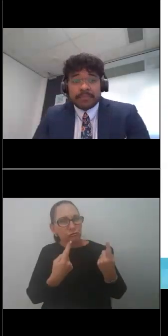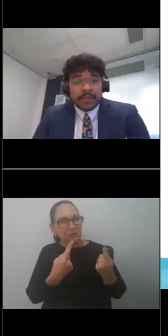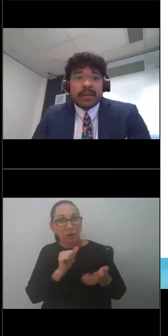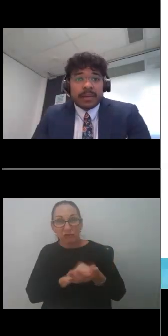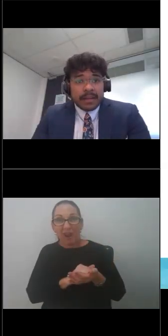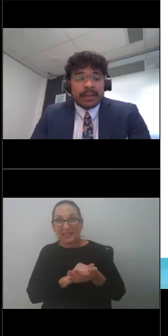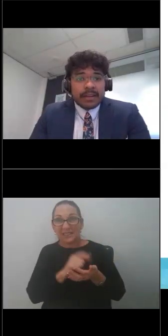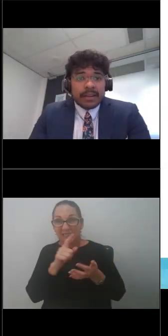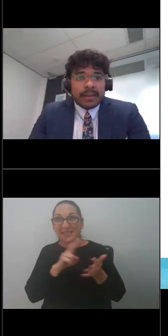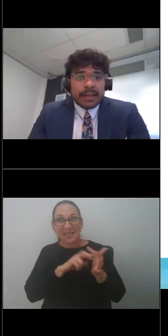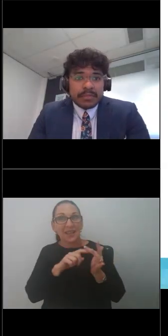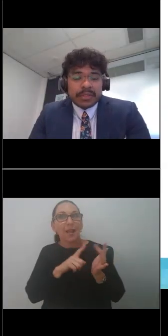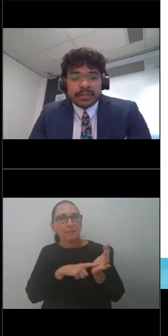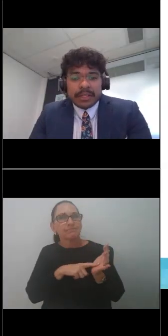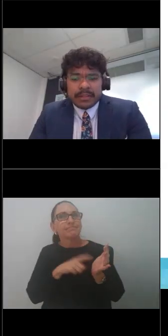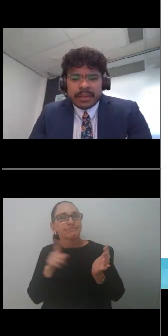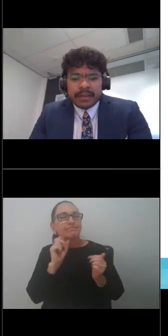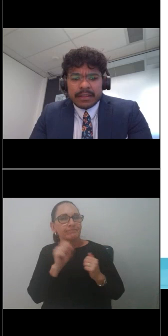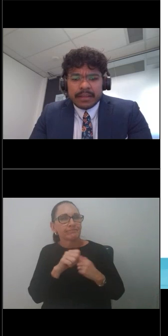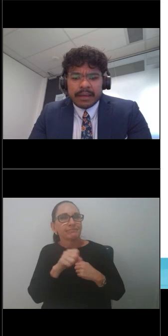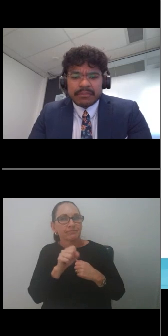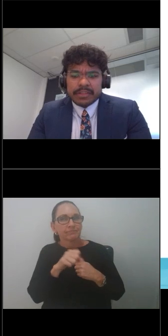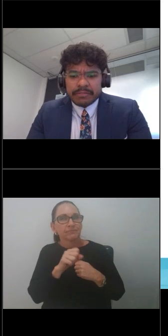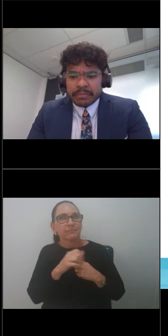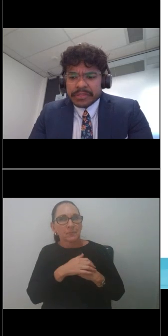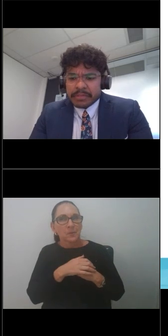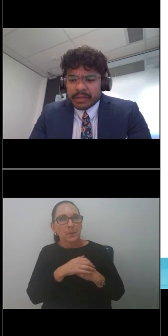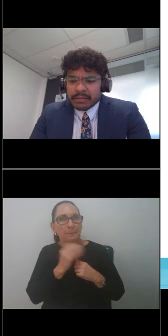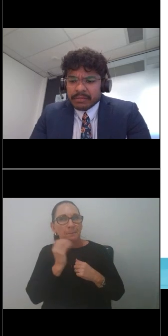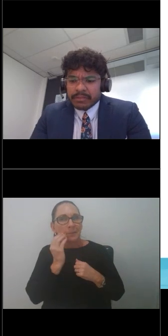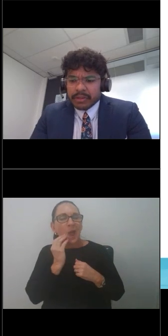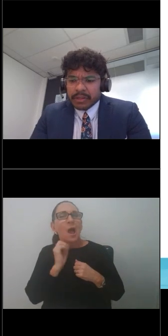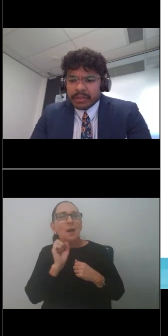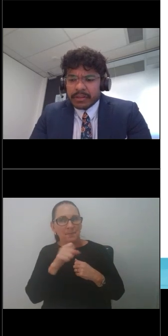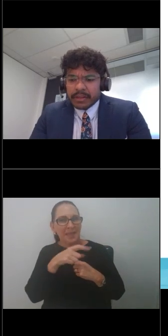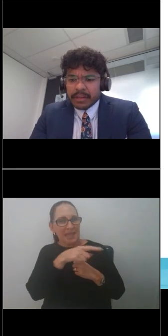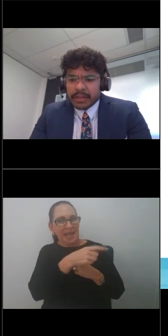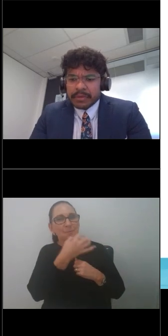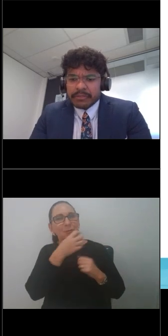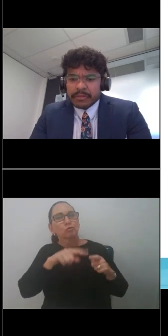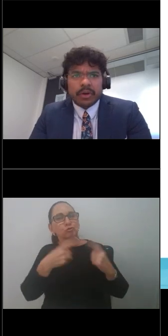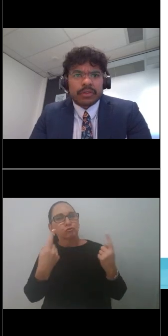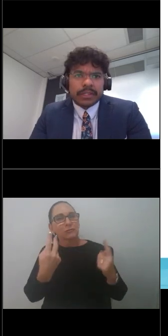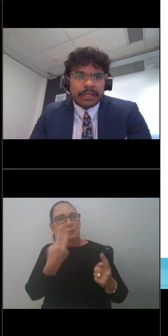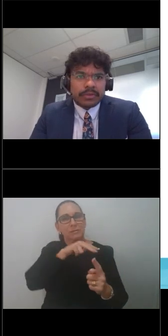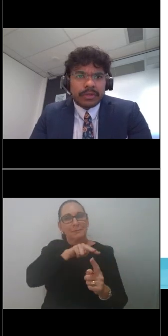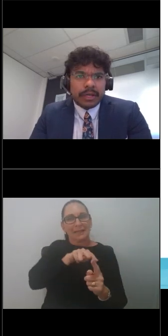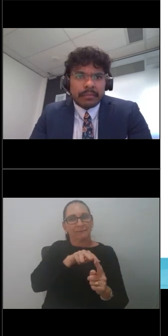understanding absolutely they have a different perspective on it coming from a non-legal um